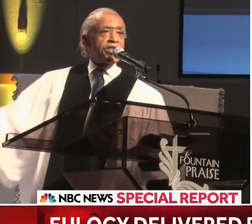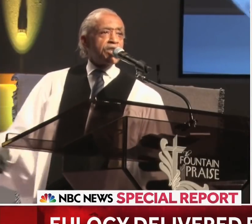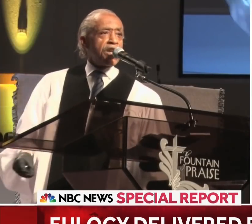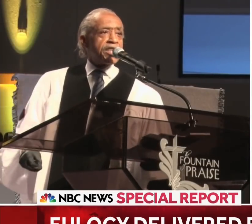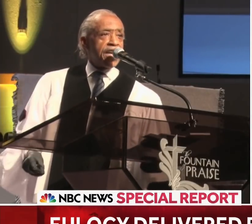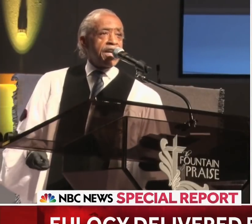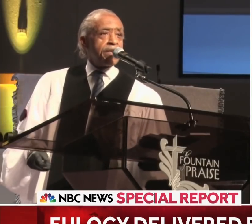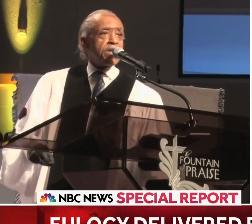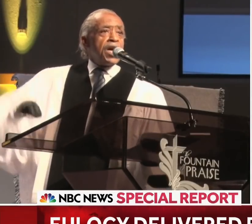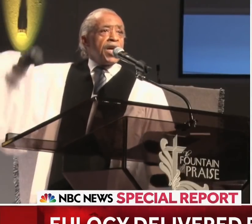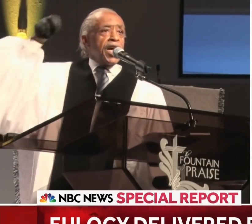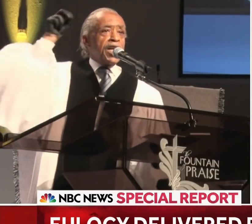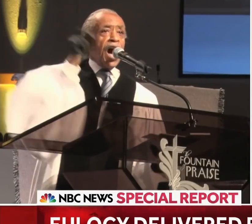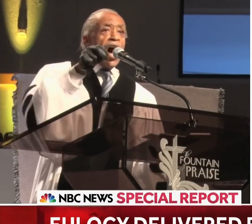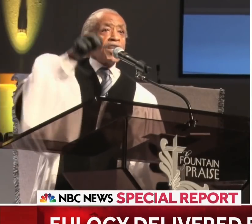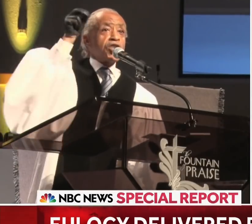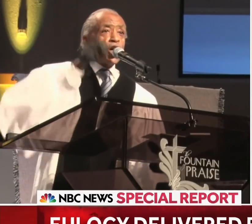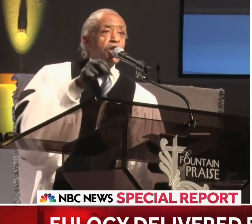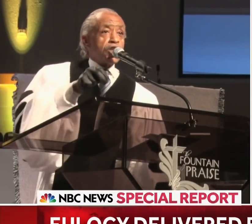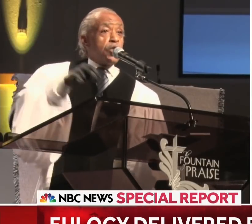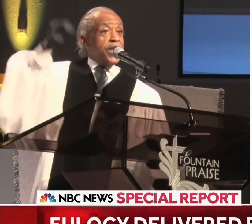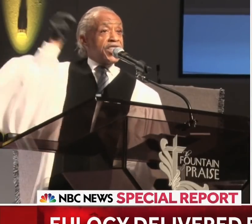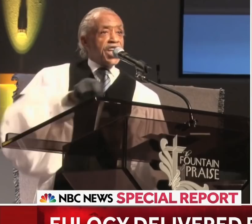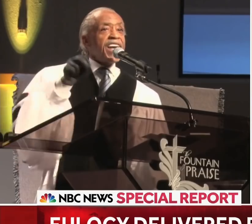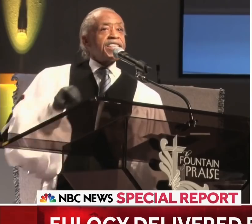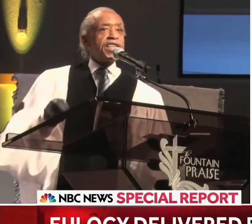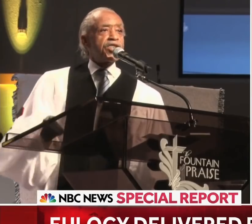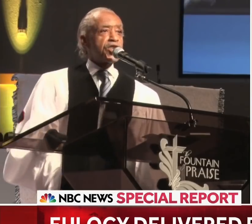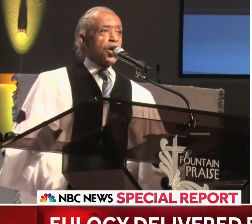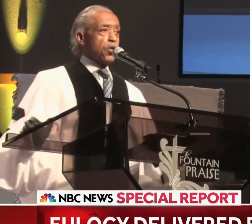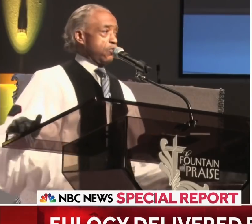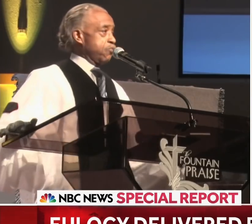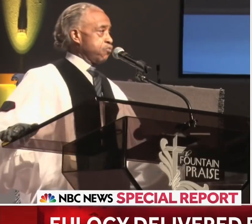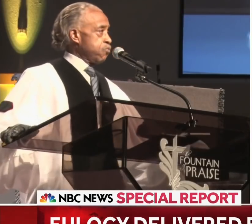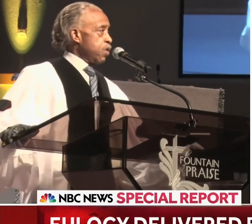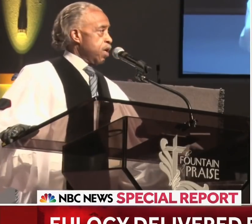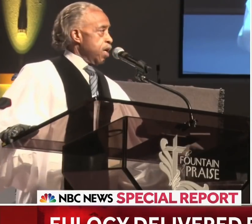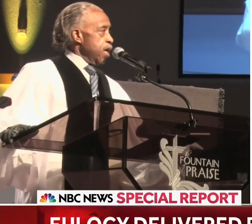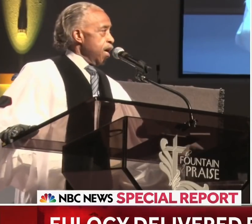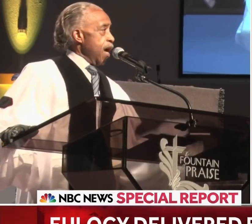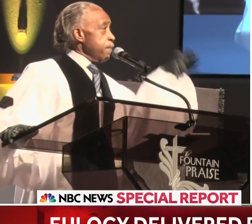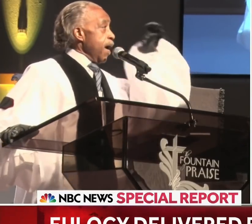THEY REJECTED HIM FOR JOBS. THEY REJECTED HIM FOR POSITIONS. THEY REJECTED HIM FOR POSITIONS.